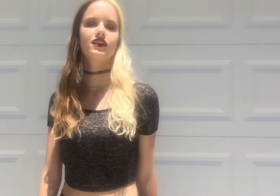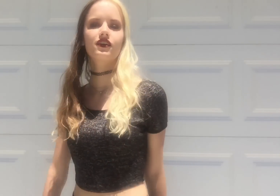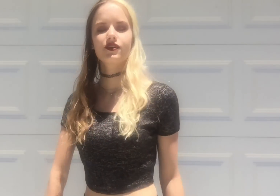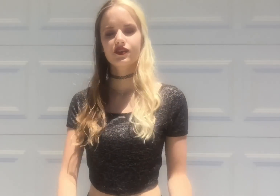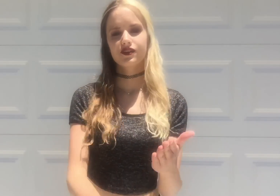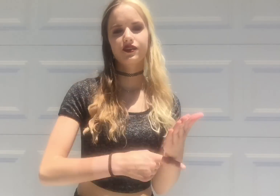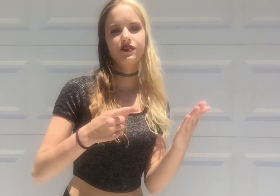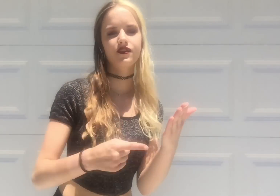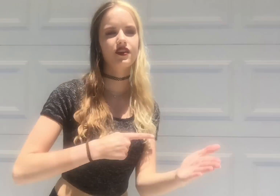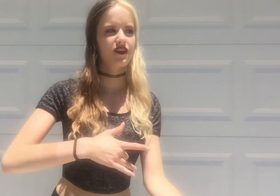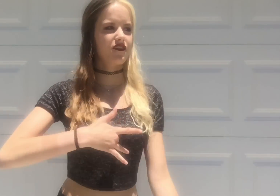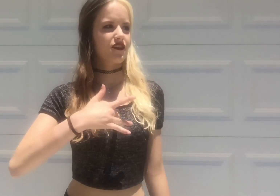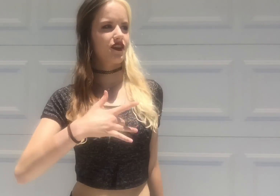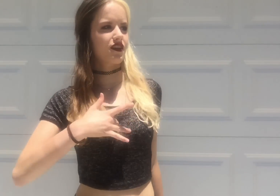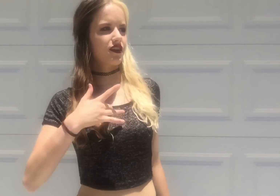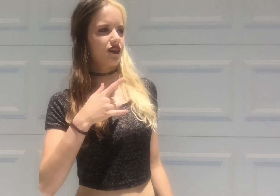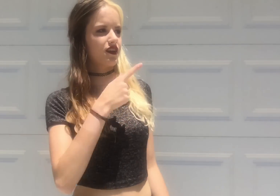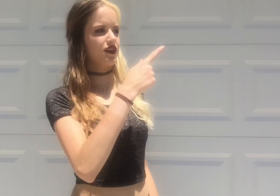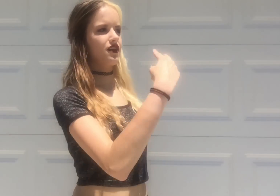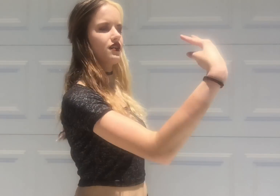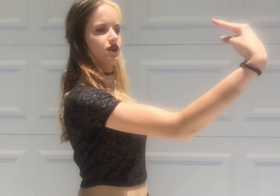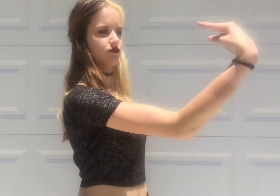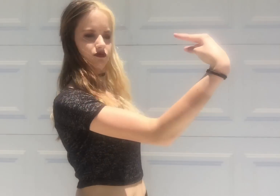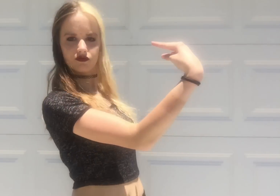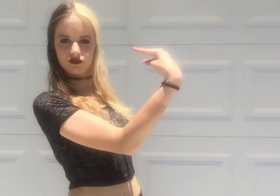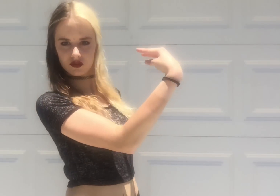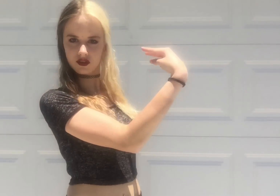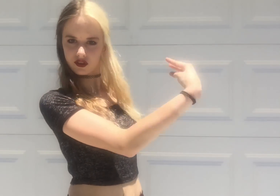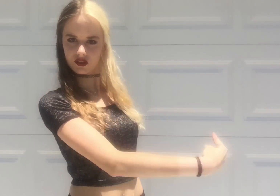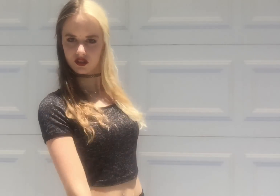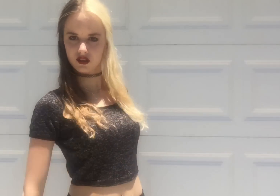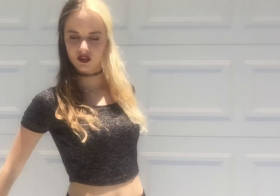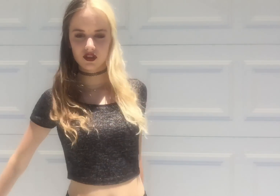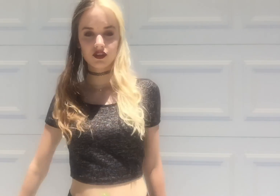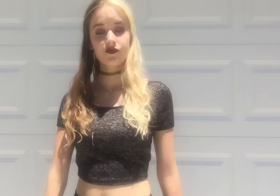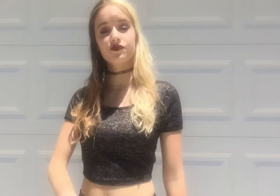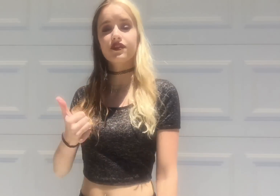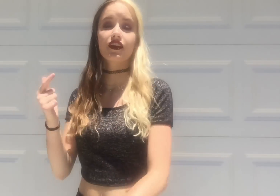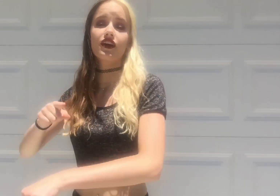Sometimes I get the feeling she's watching over me.